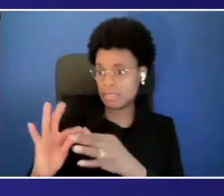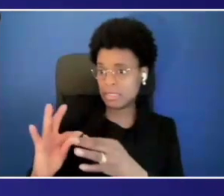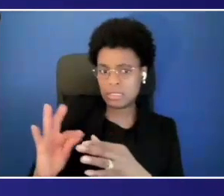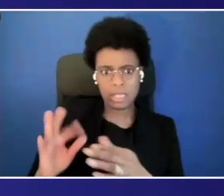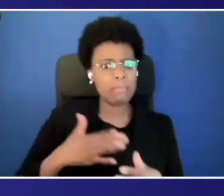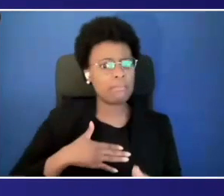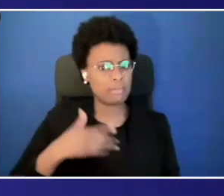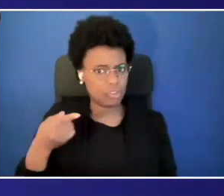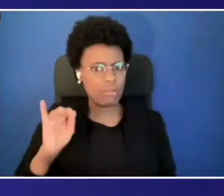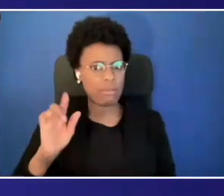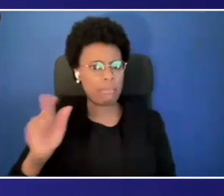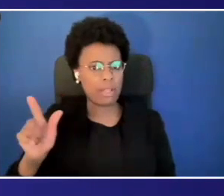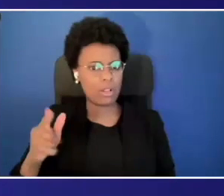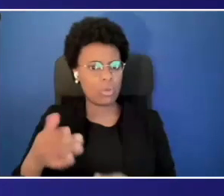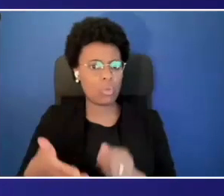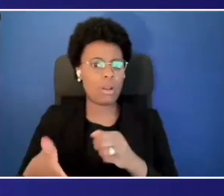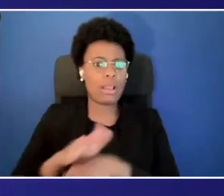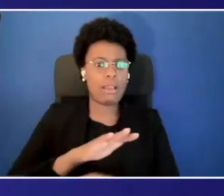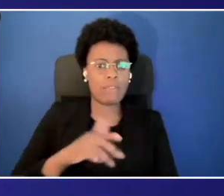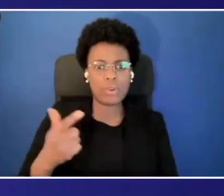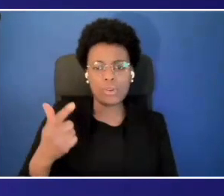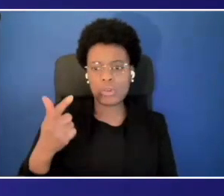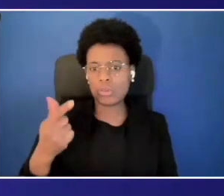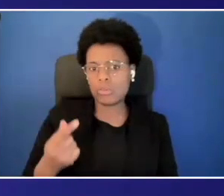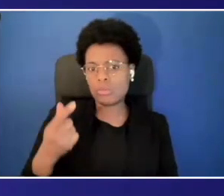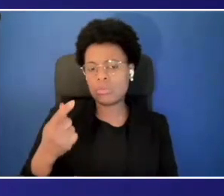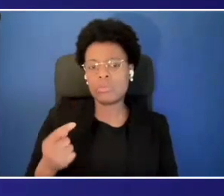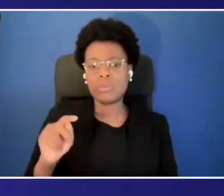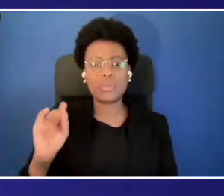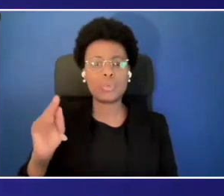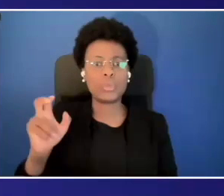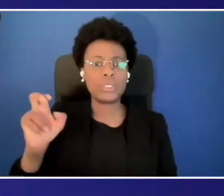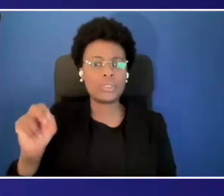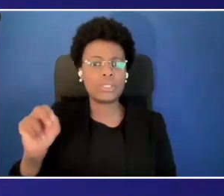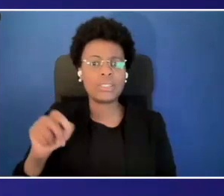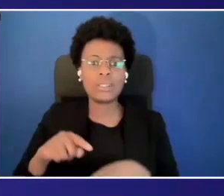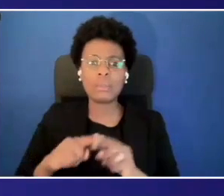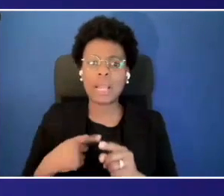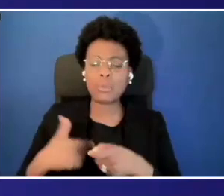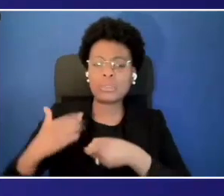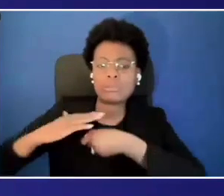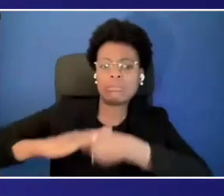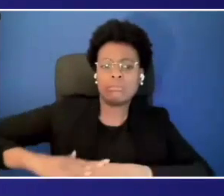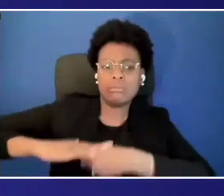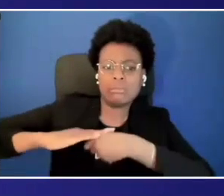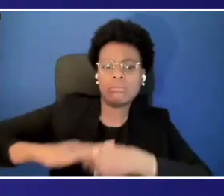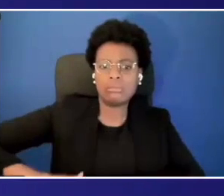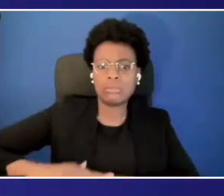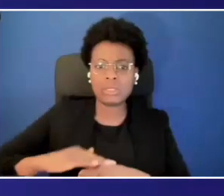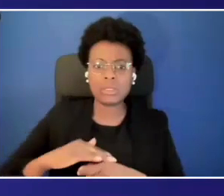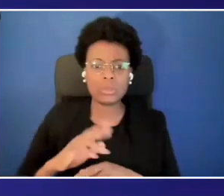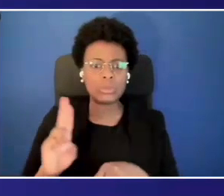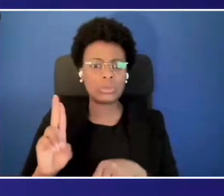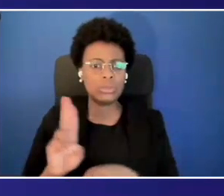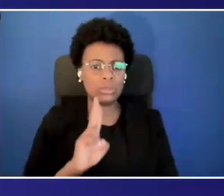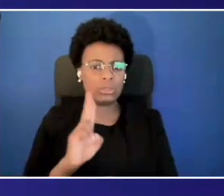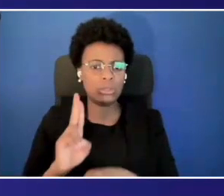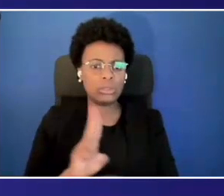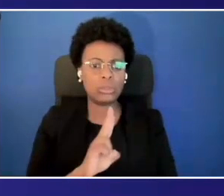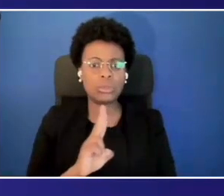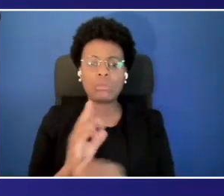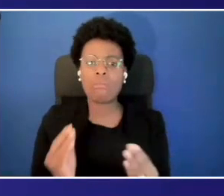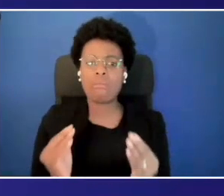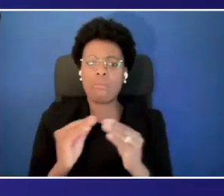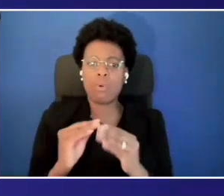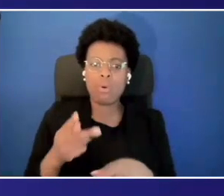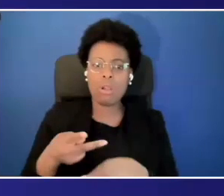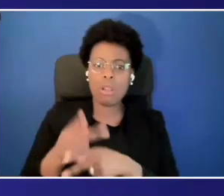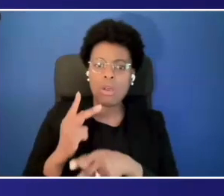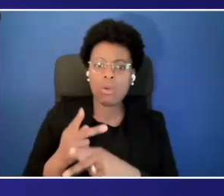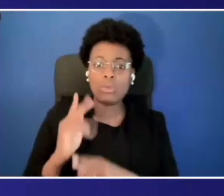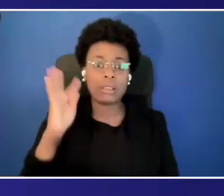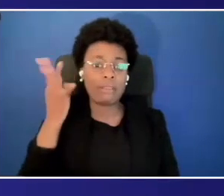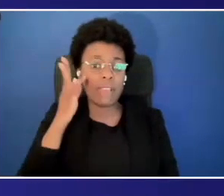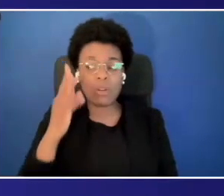I'm sorry, tuition. I wouldn't relentlessly pressured to take out the next, inevitably, additional loan, both federal and private.